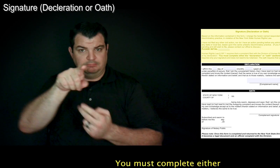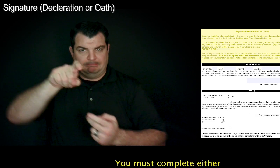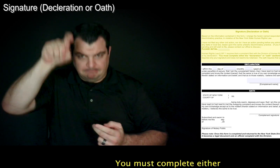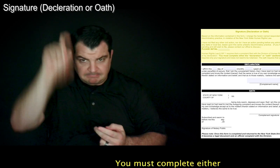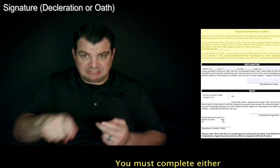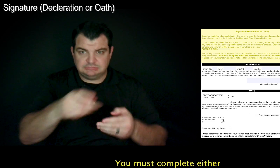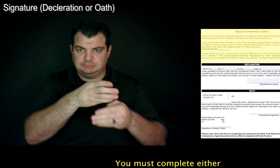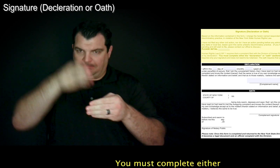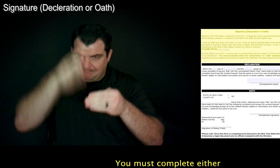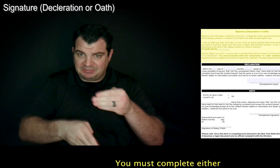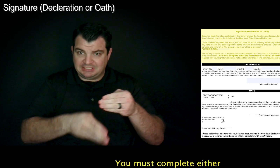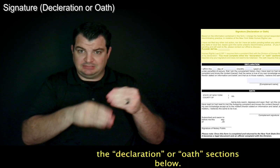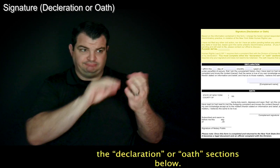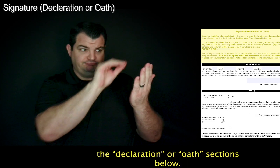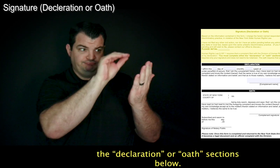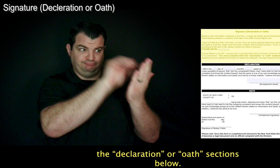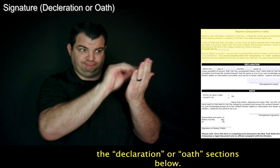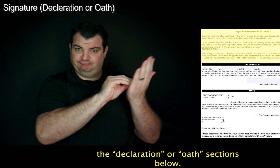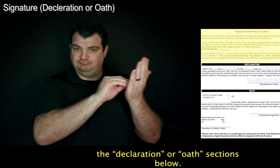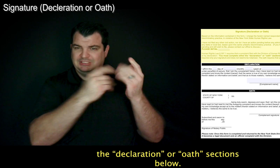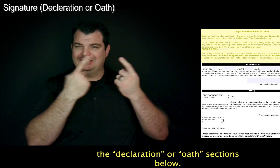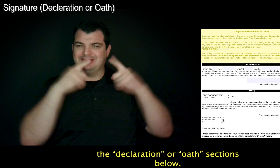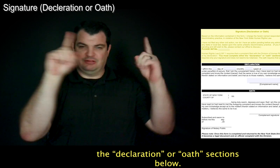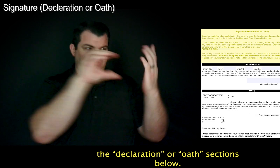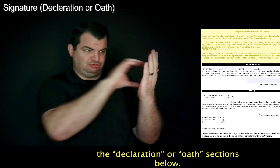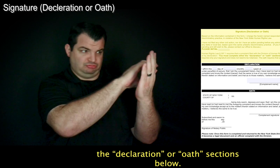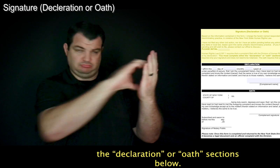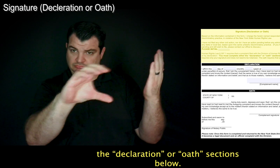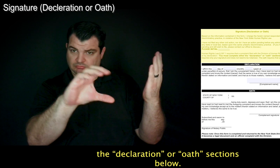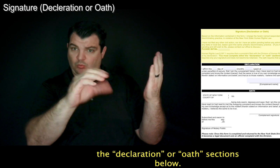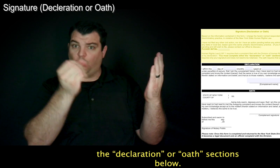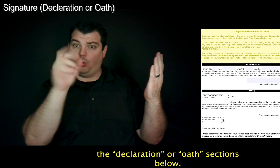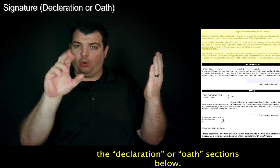You must complete either the “declaration” or “oath” sections below.